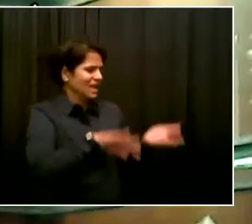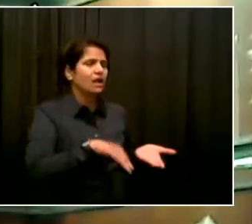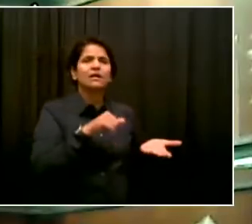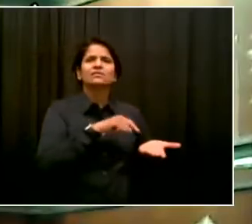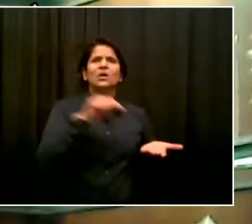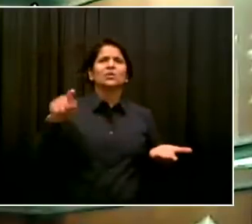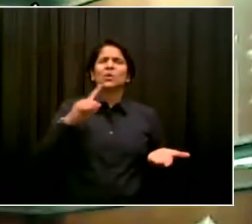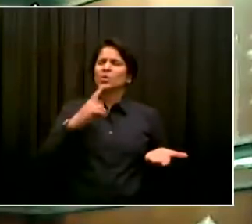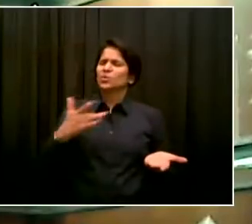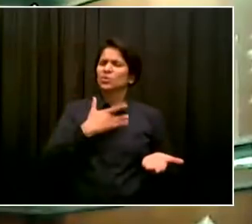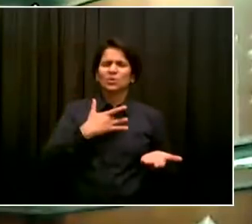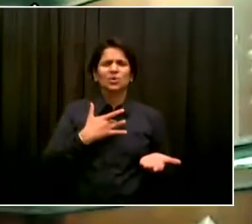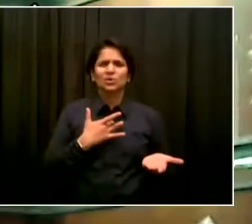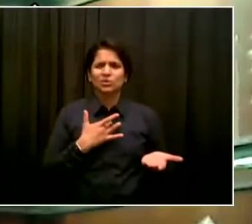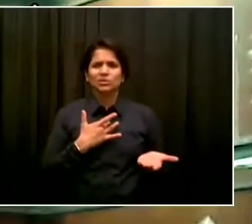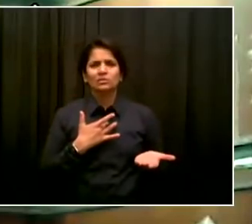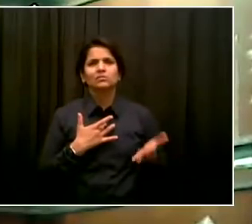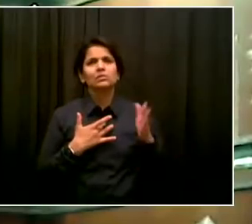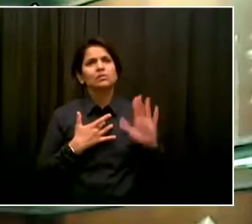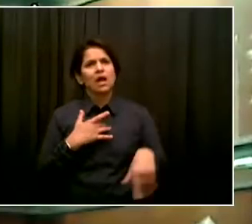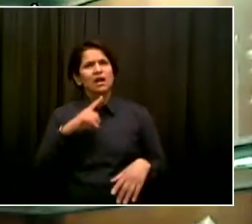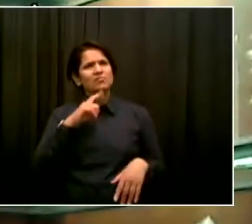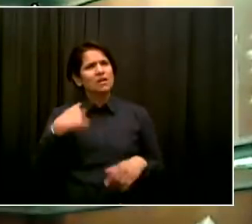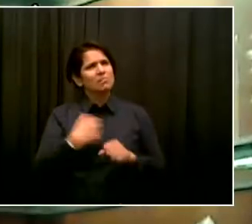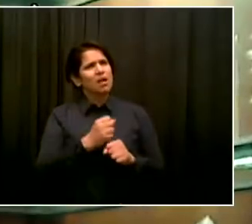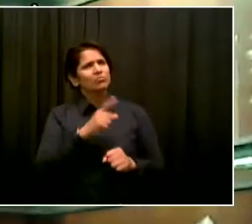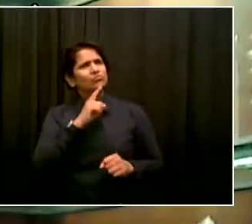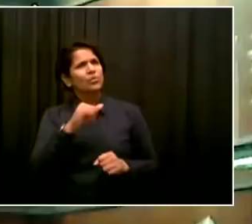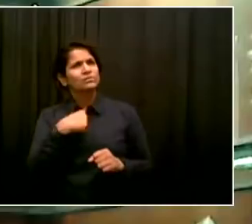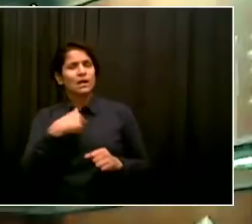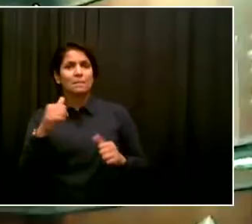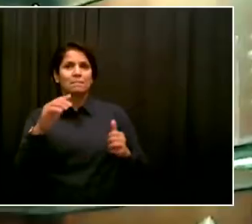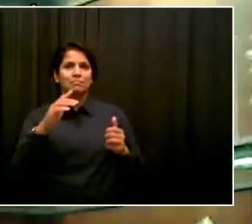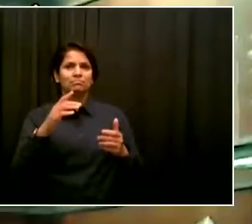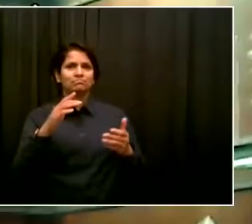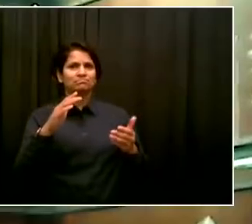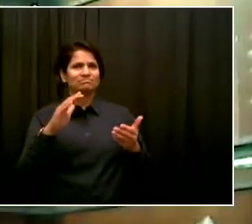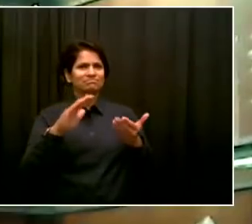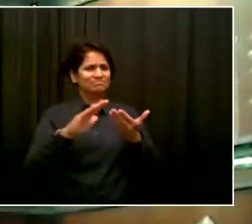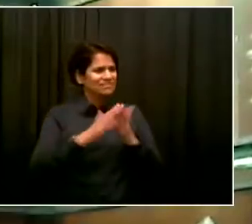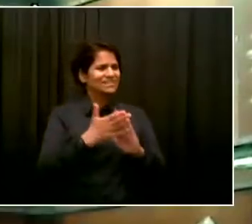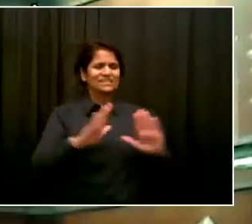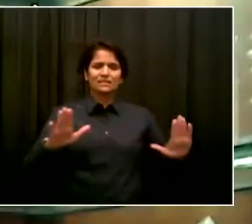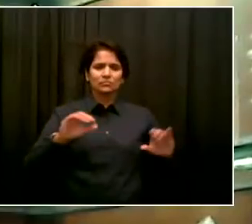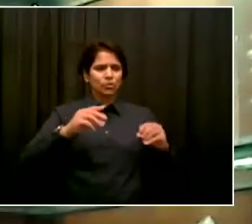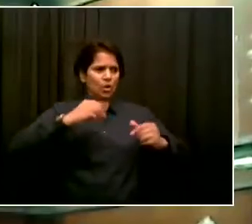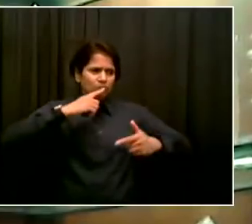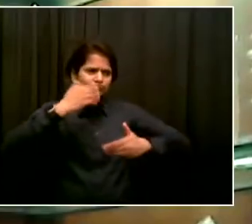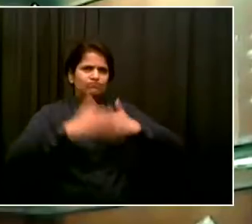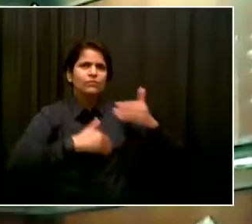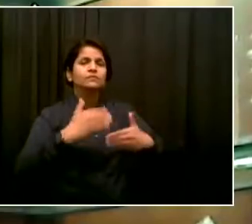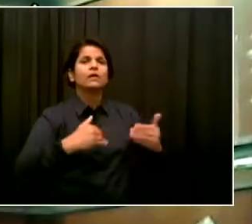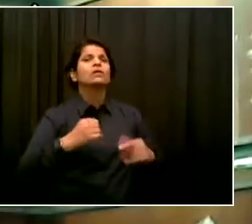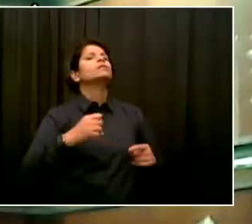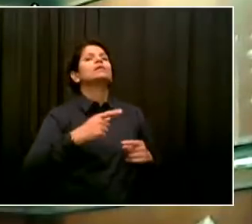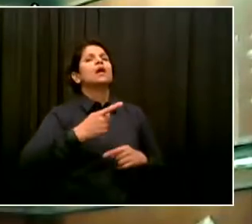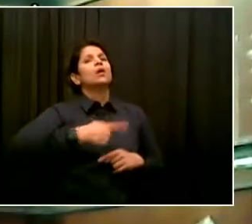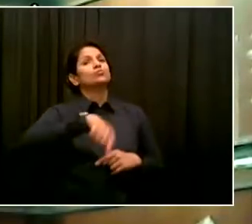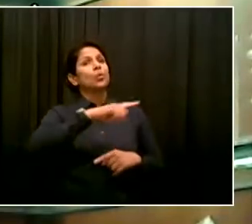THE FAMILY CAME BACK AND WE DO NOT WANT TO BE HERE AGAIN. HOW DO WE MOVE OU R COMMUNITY FORWARD, WE TALKED ABOUT